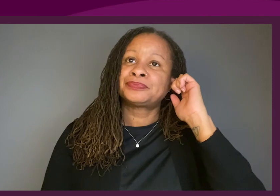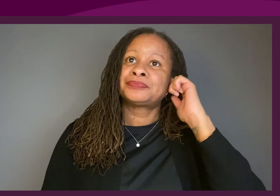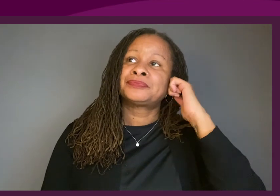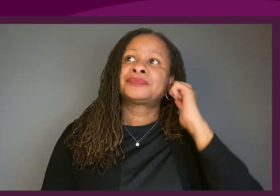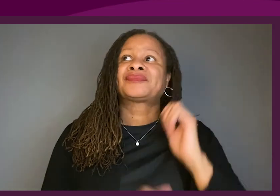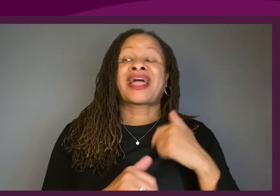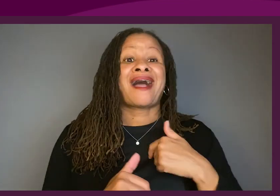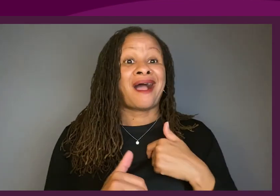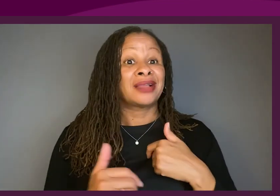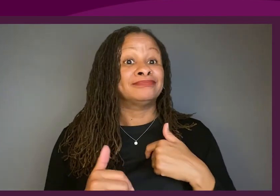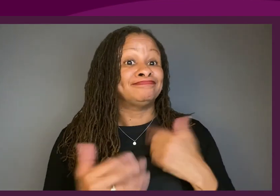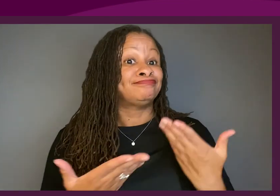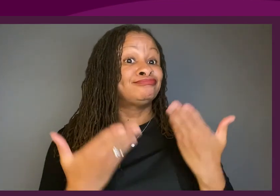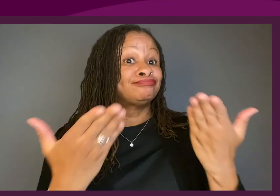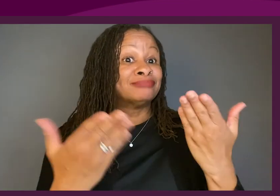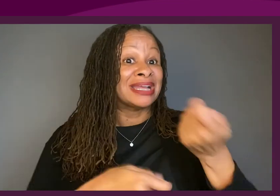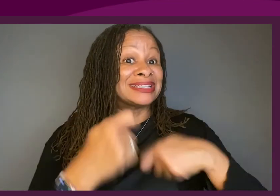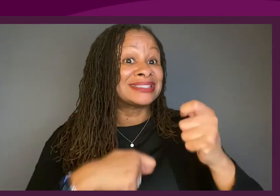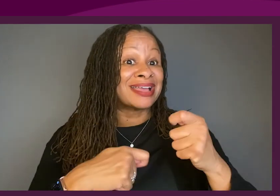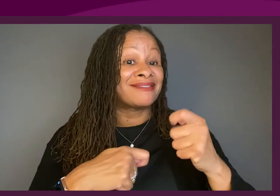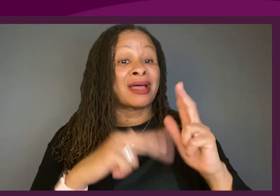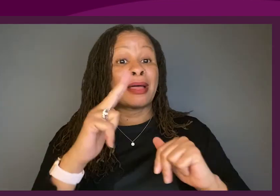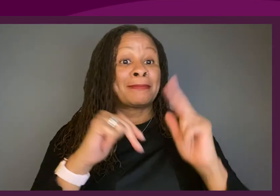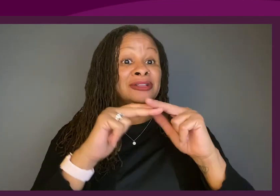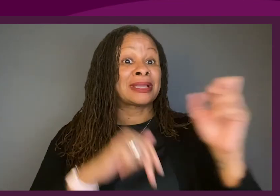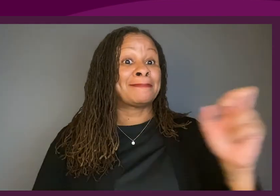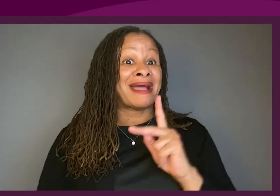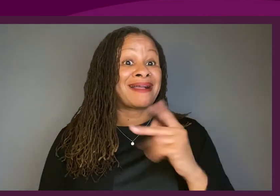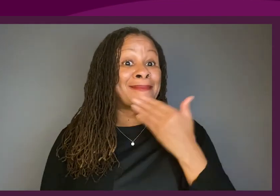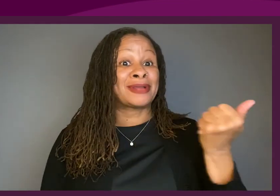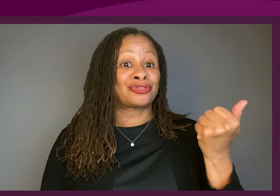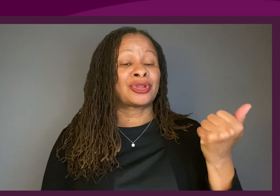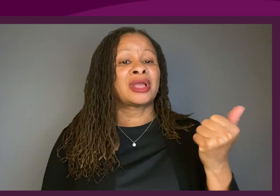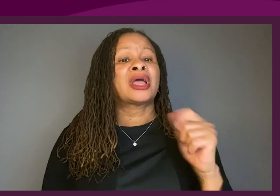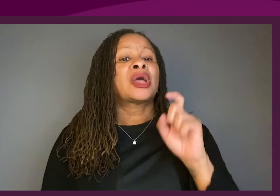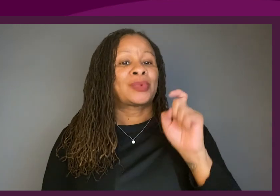Anybody who's not sure about that probably hasn't been paying very close attention.